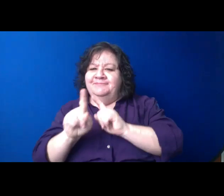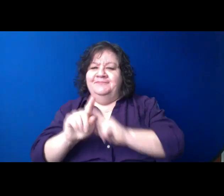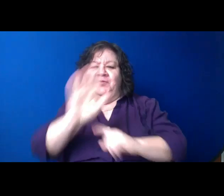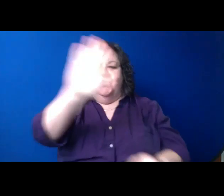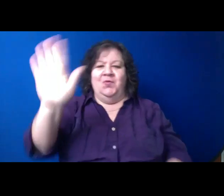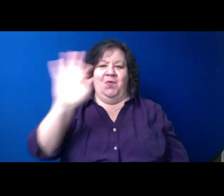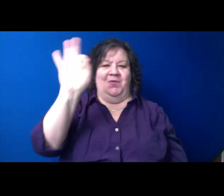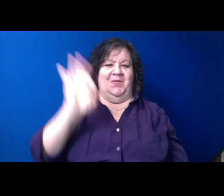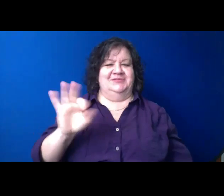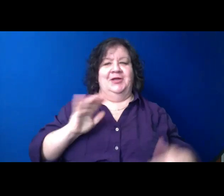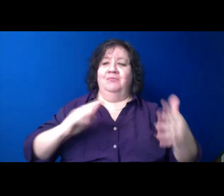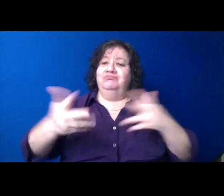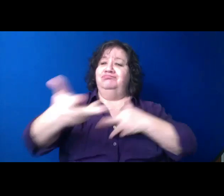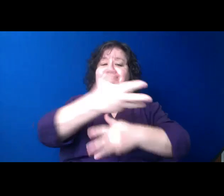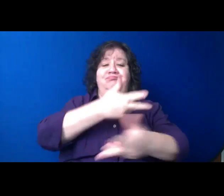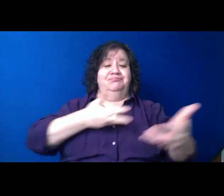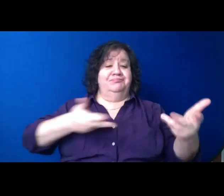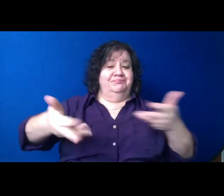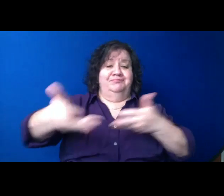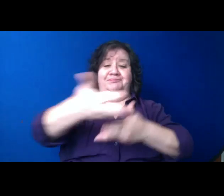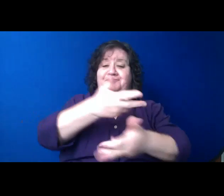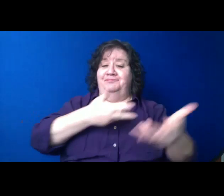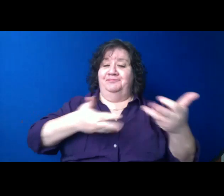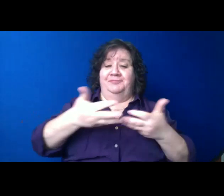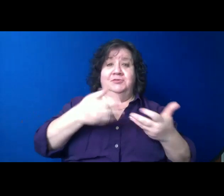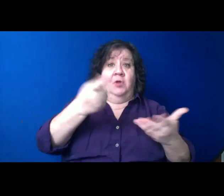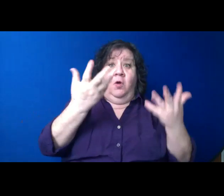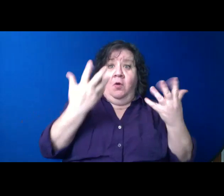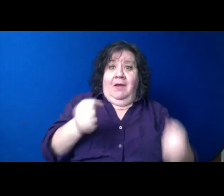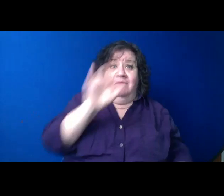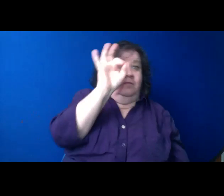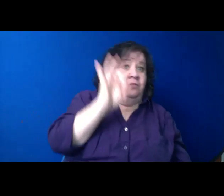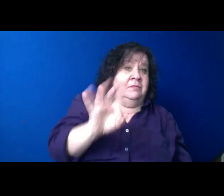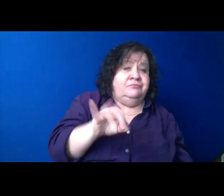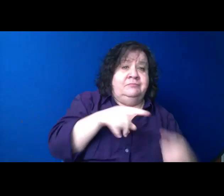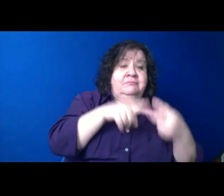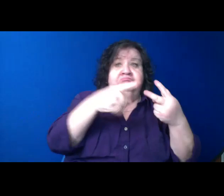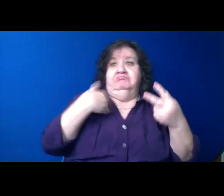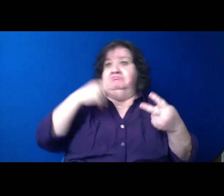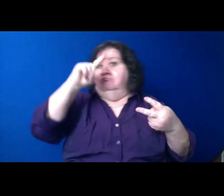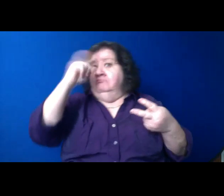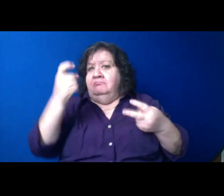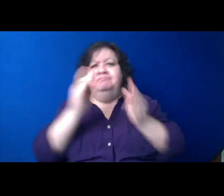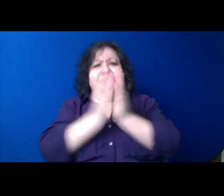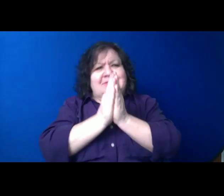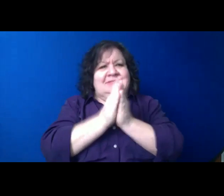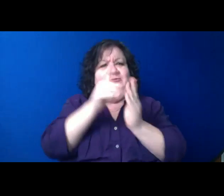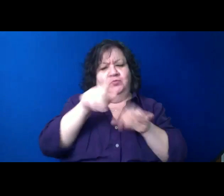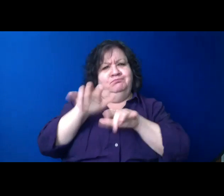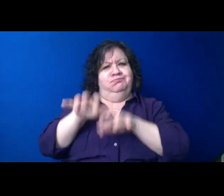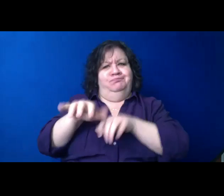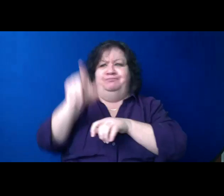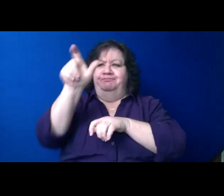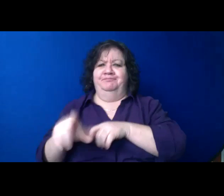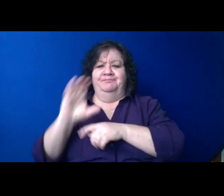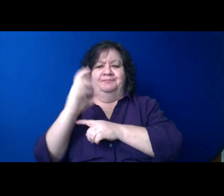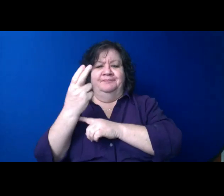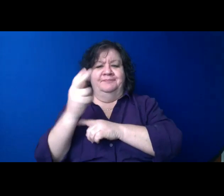make it as interactive as possible so thank you again so let's move to the first topic